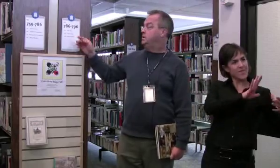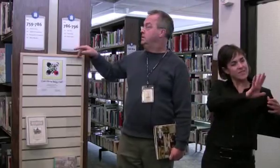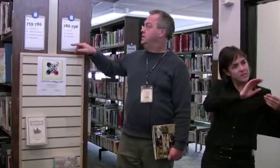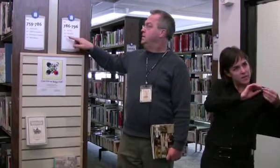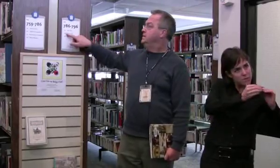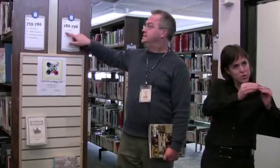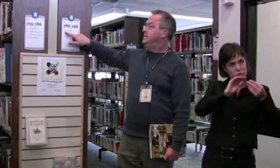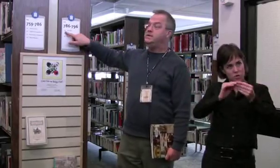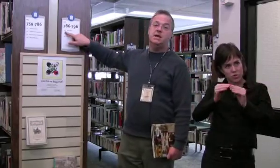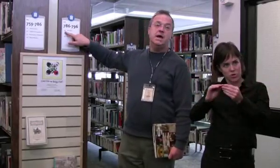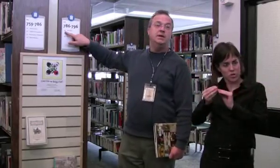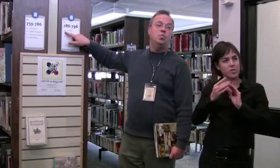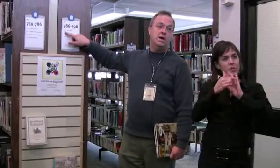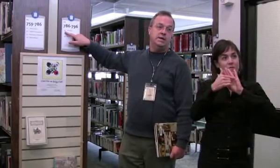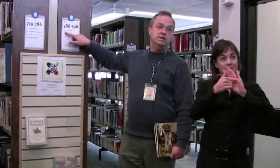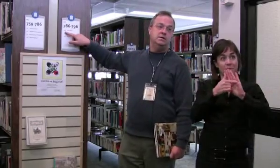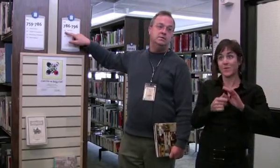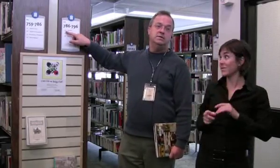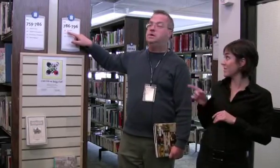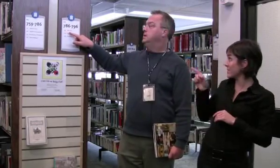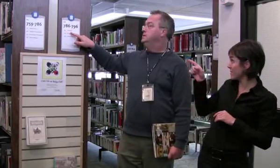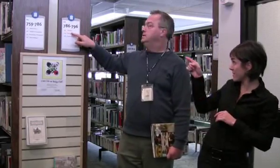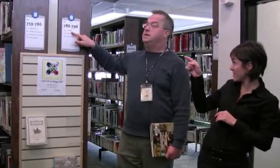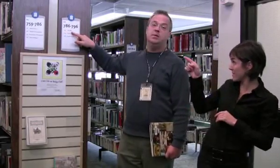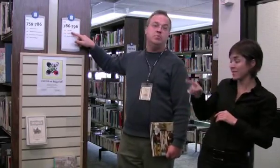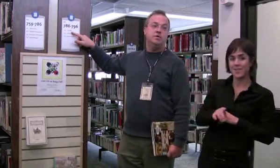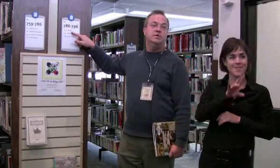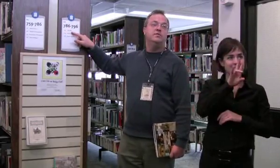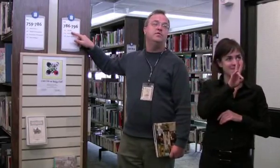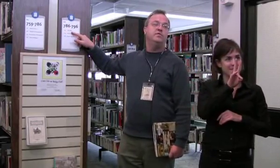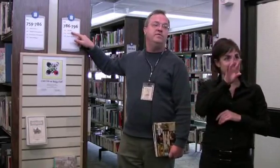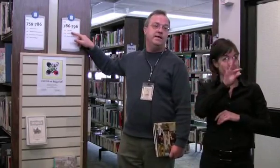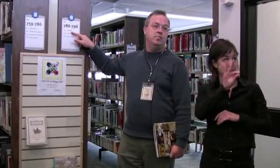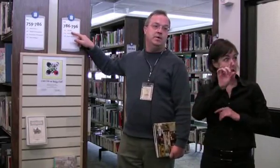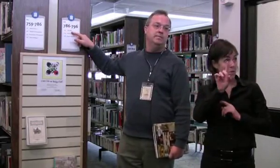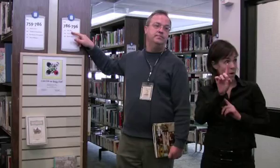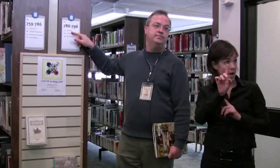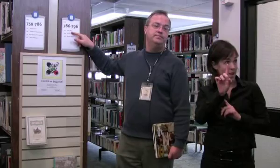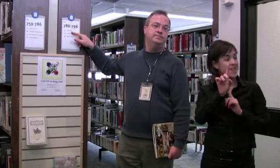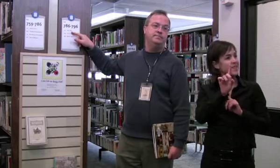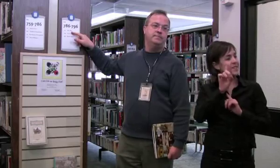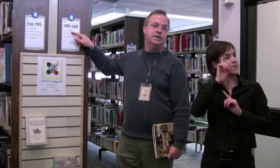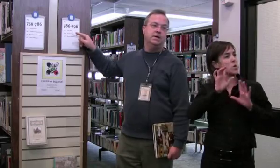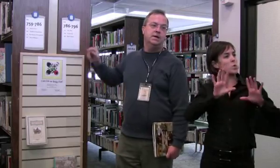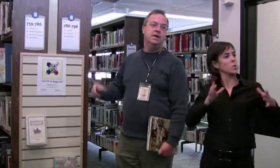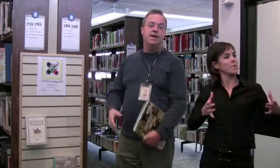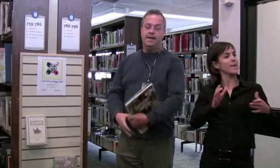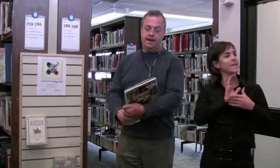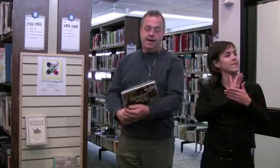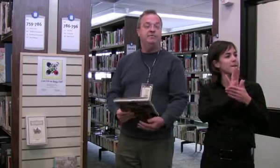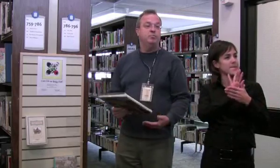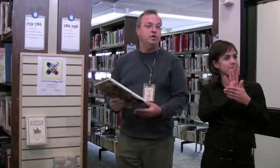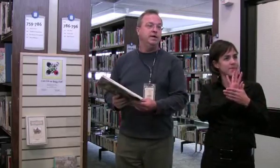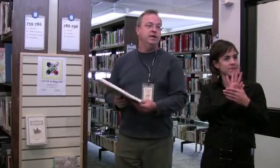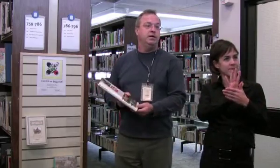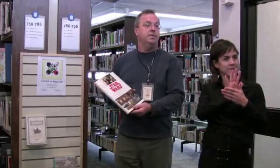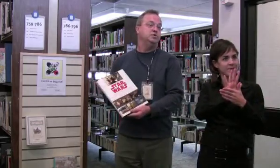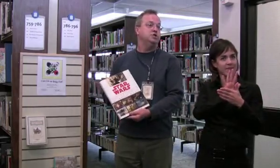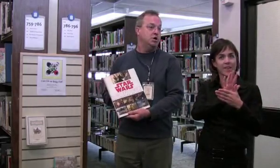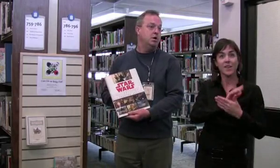For example 791 is the number for Film. I have a book here, Star Wars.